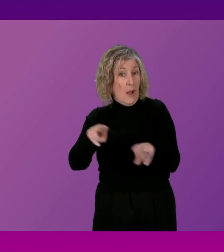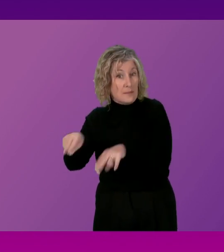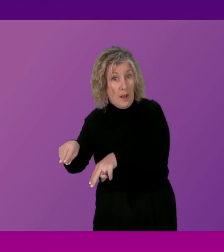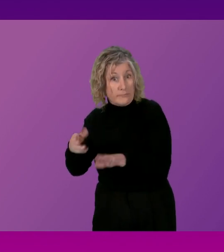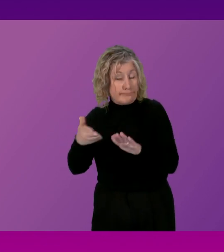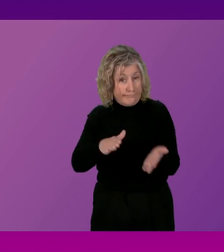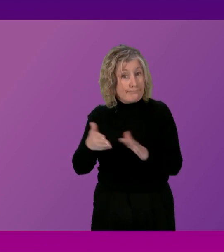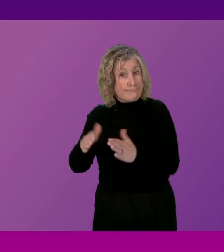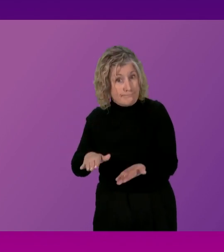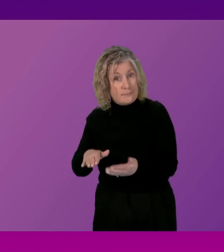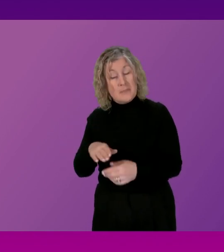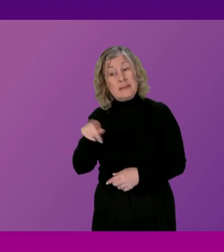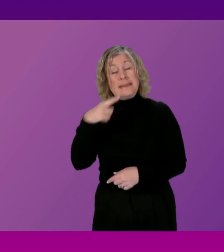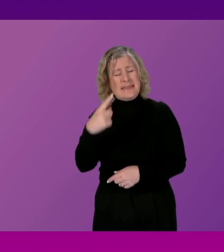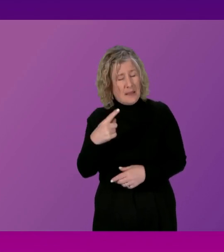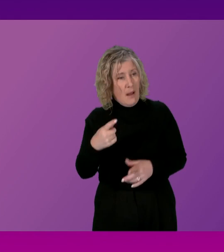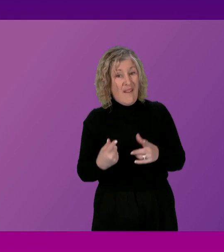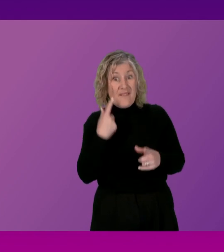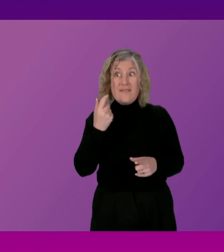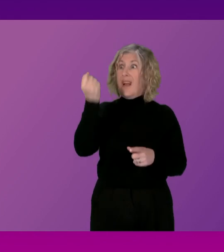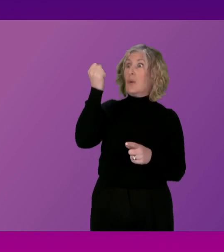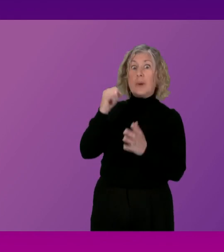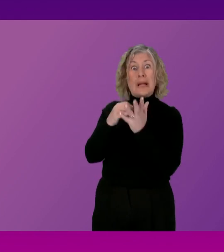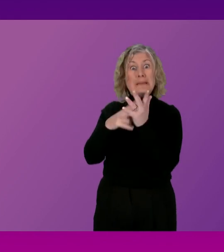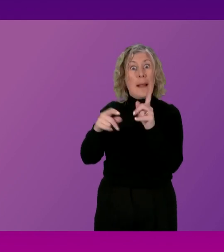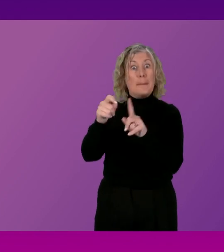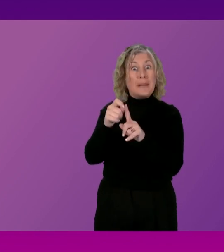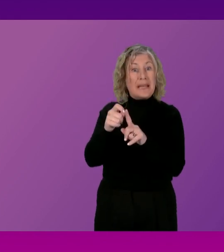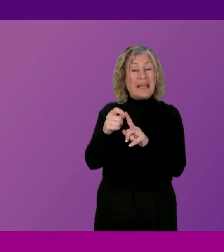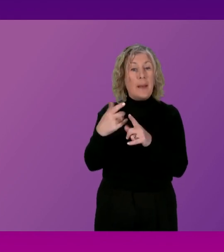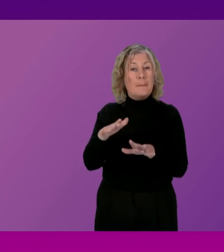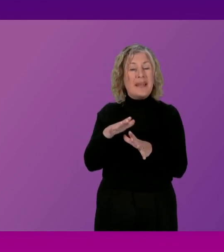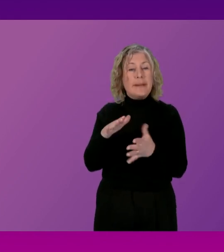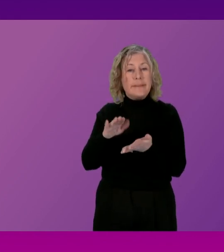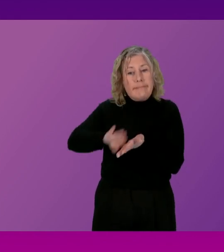the Scottish Government has withheld evidence from the Covid inquiry is “frankly shameful”.